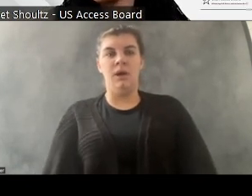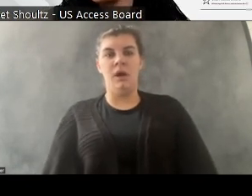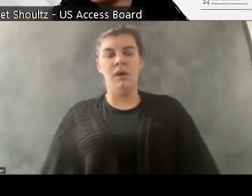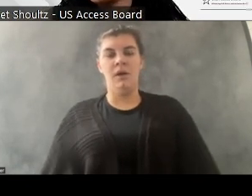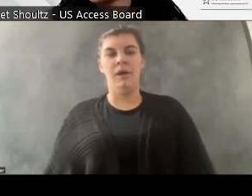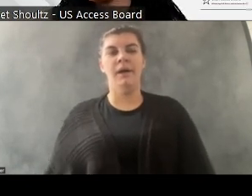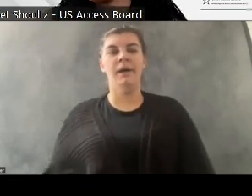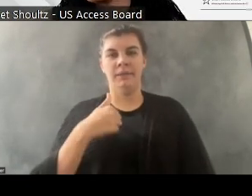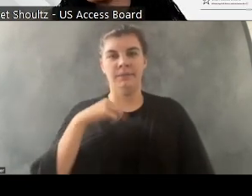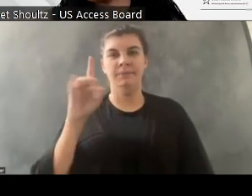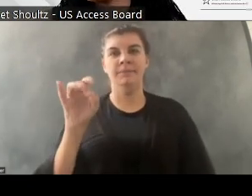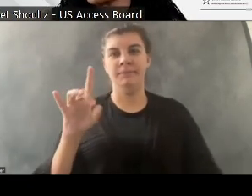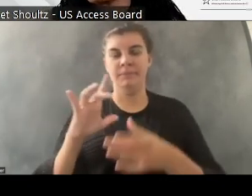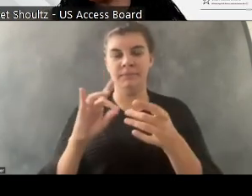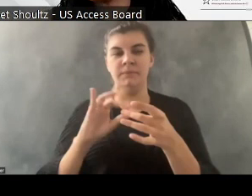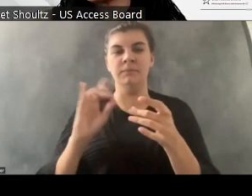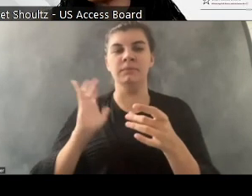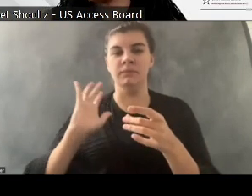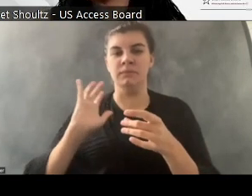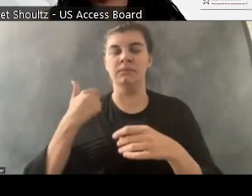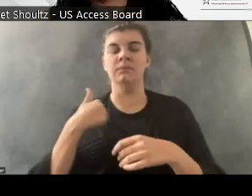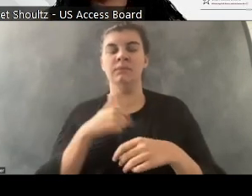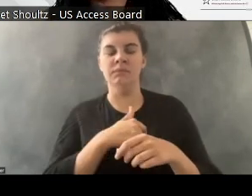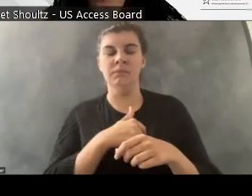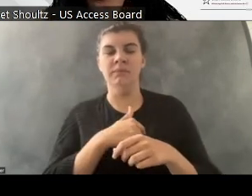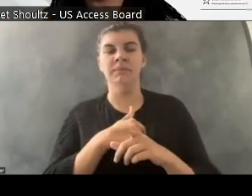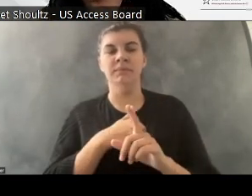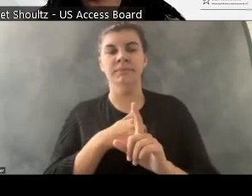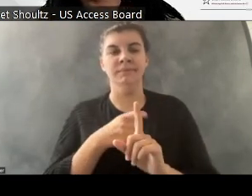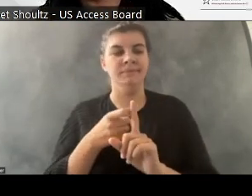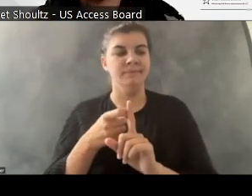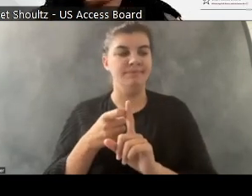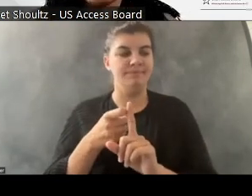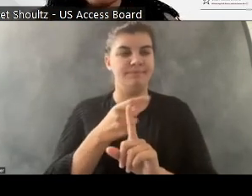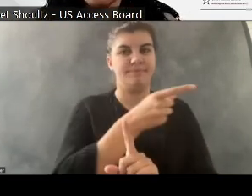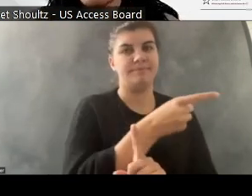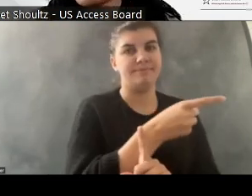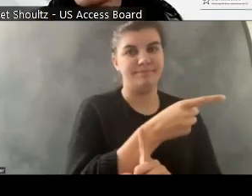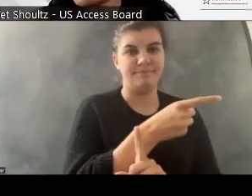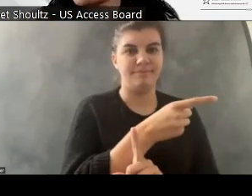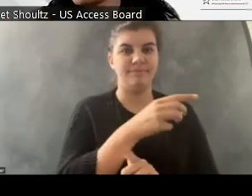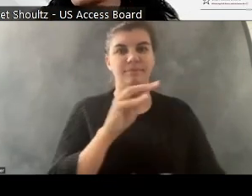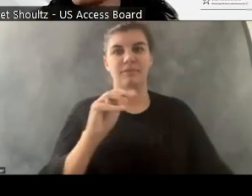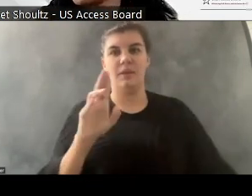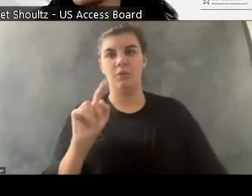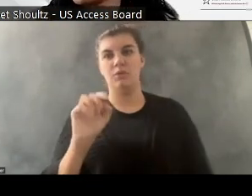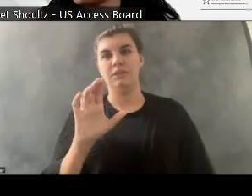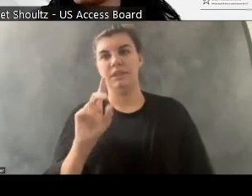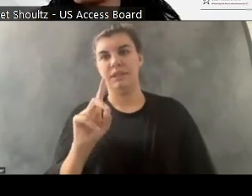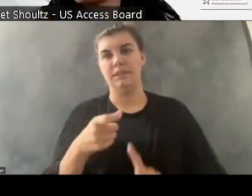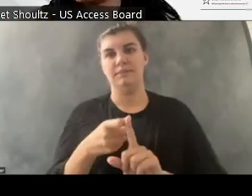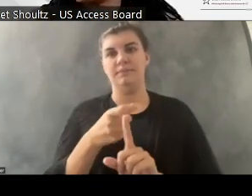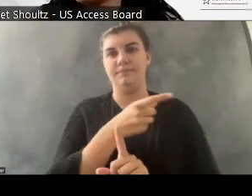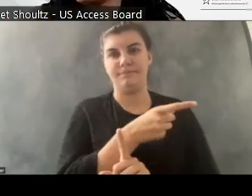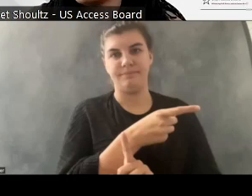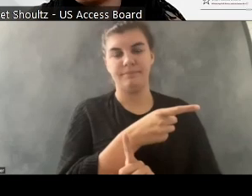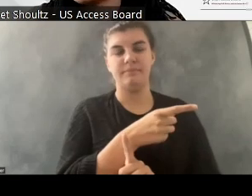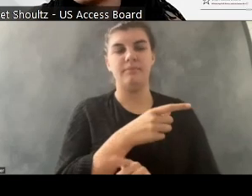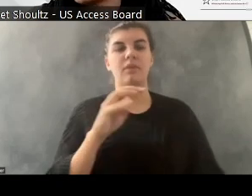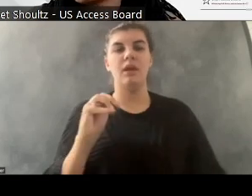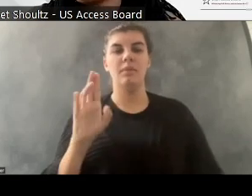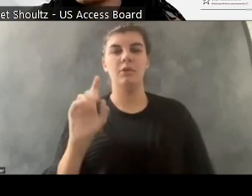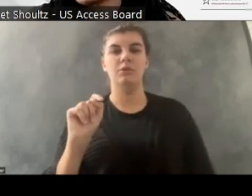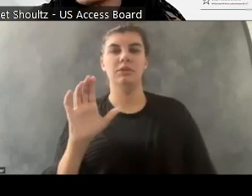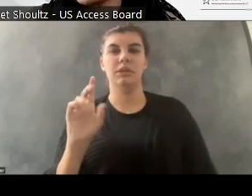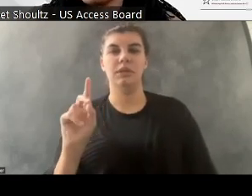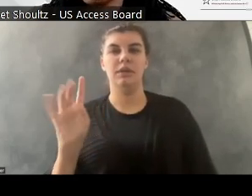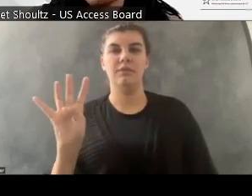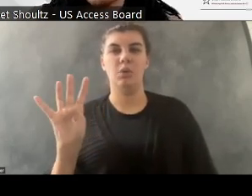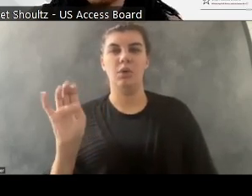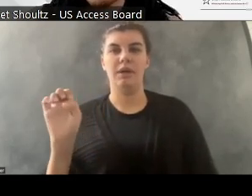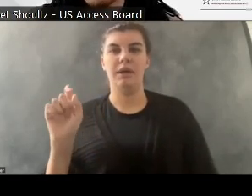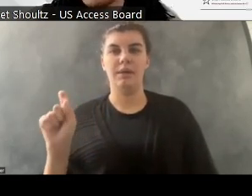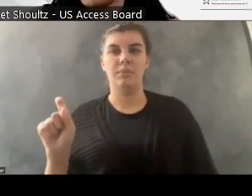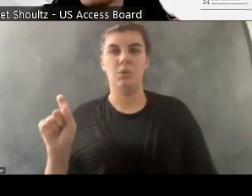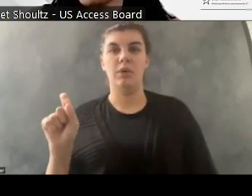I did mention that we deviated from MUTCD, specifically on MUTCD 4E.12,